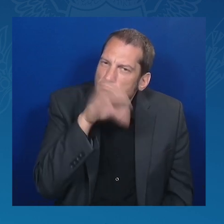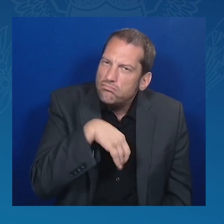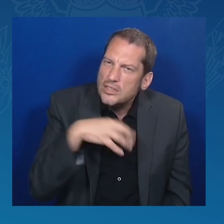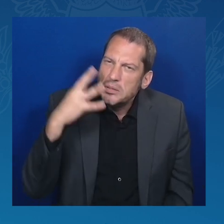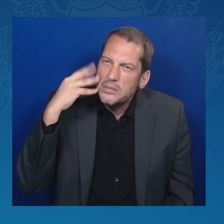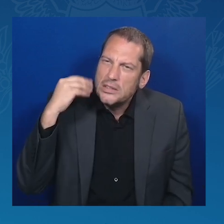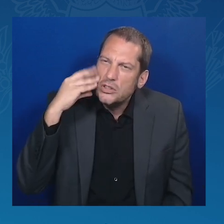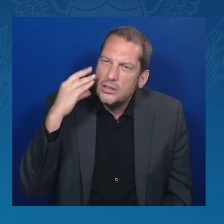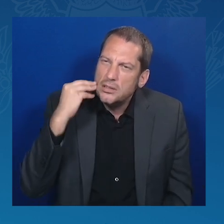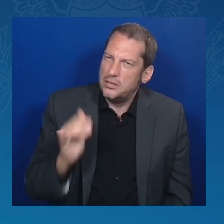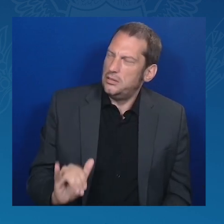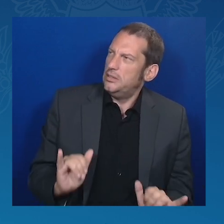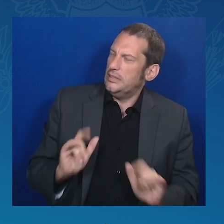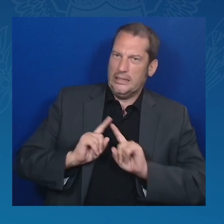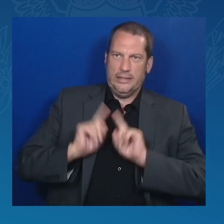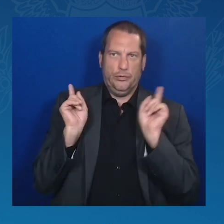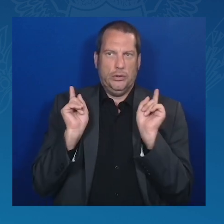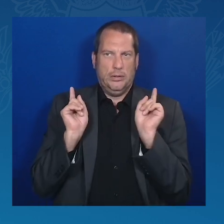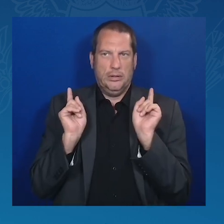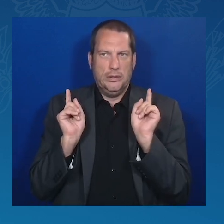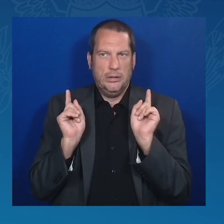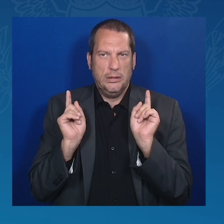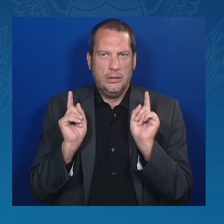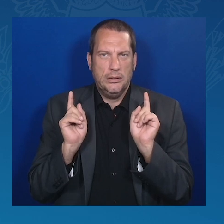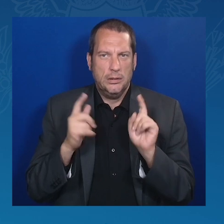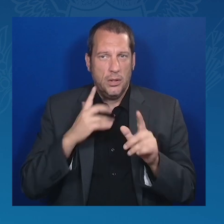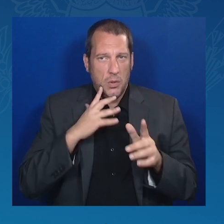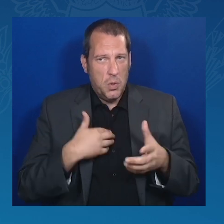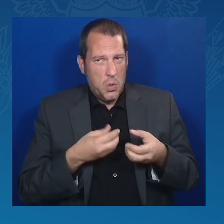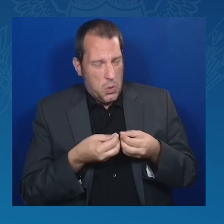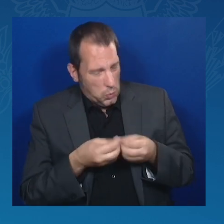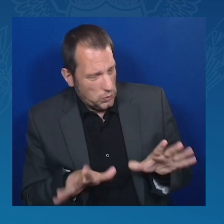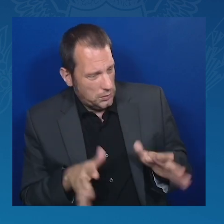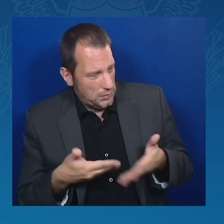and really feeling like things were going to be okay. I have videos from that day.